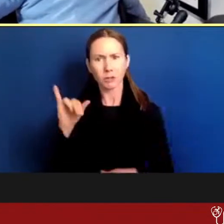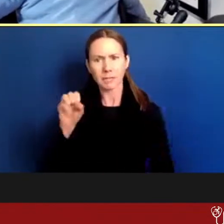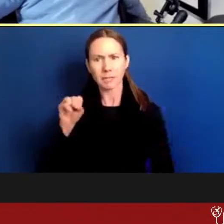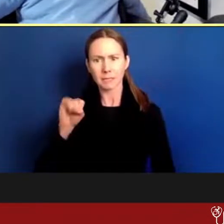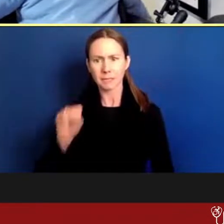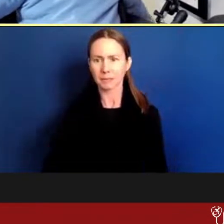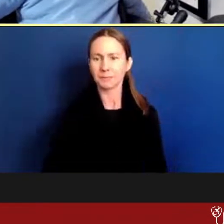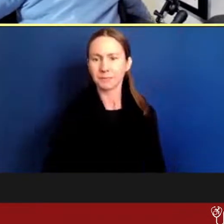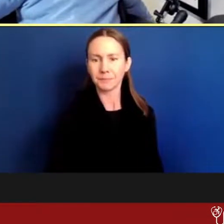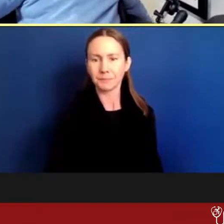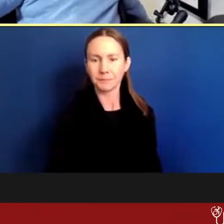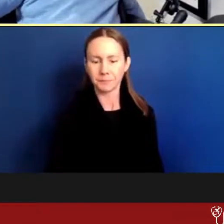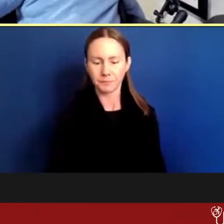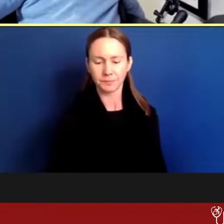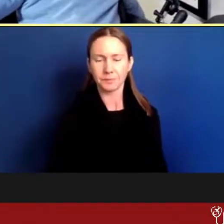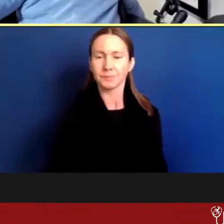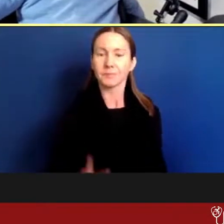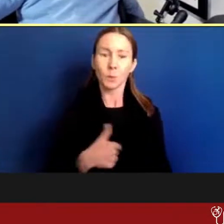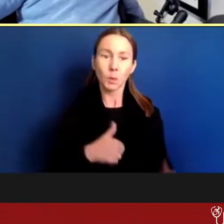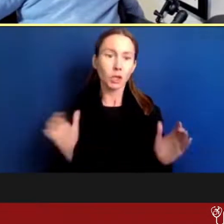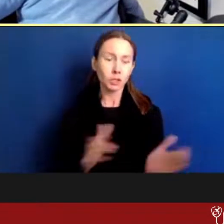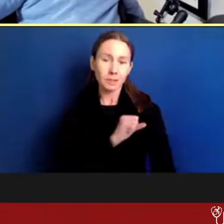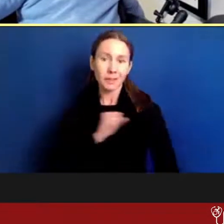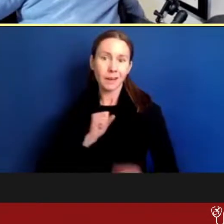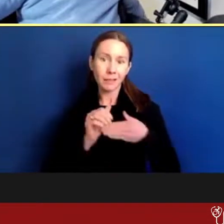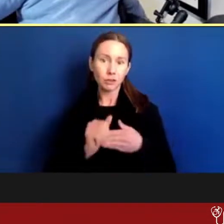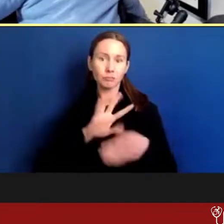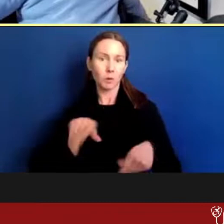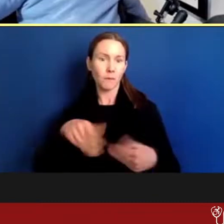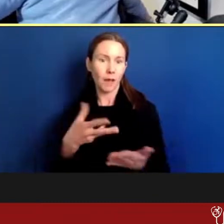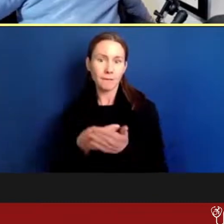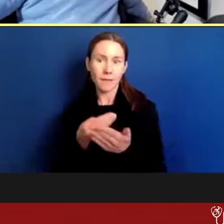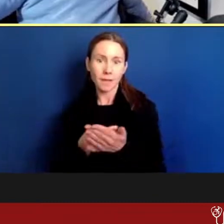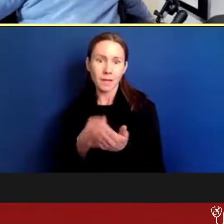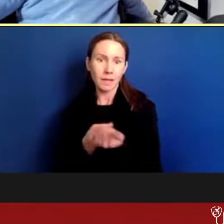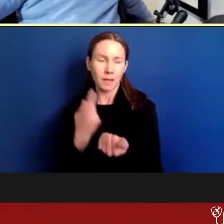to provide funding in the COVID relief package for home and community-based services.